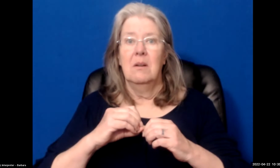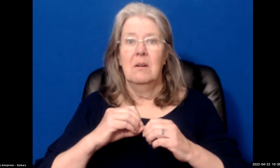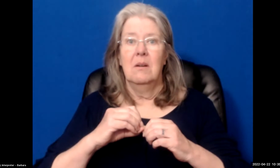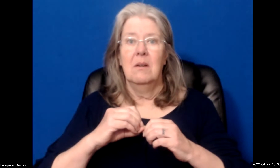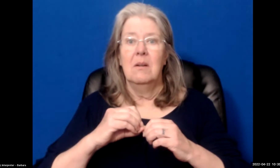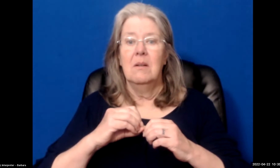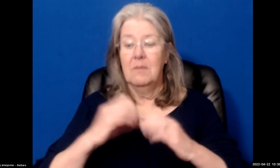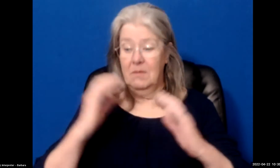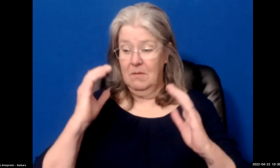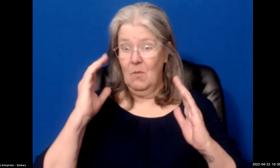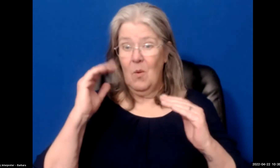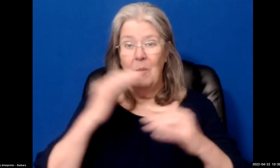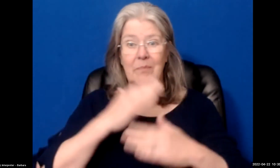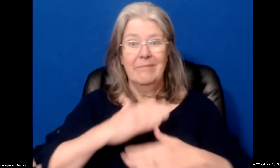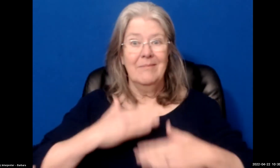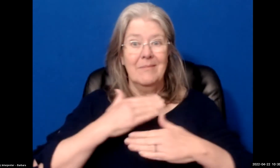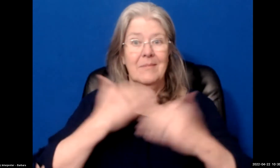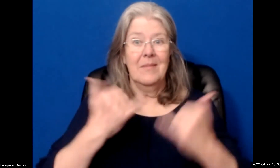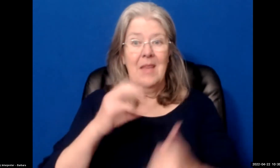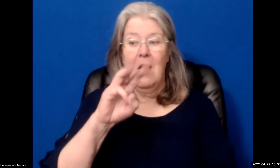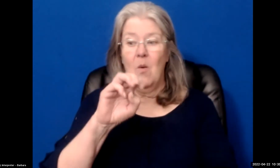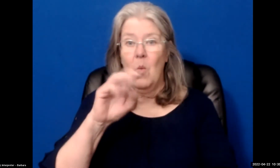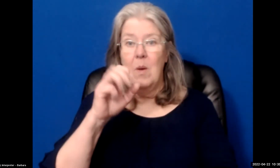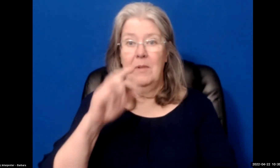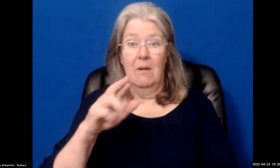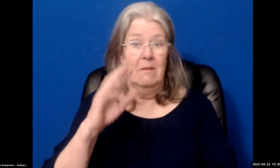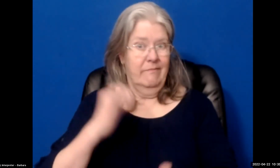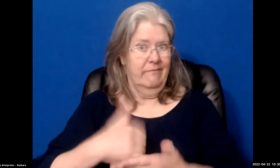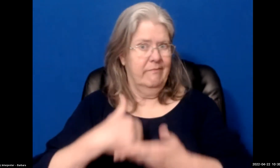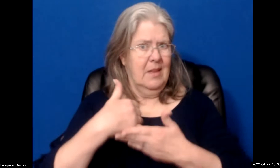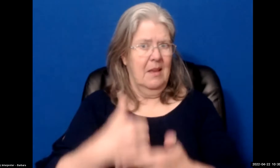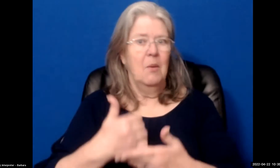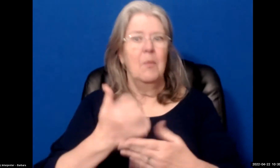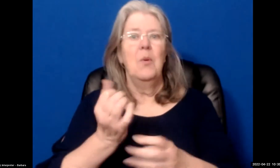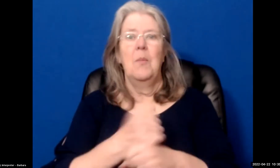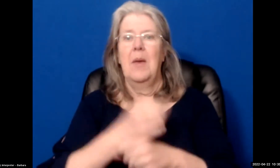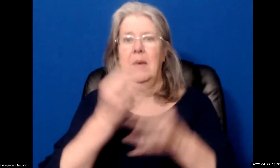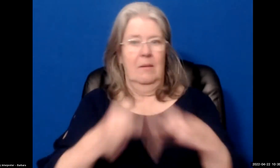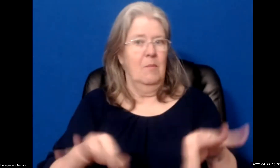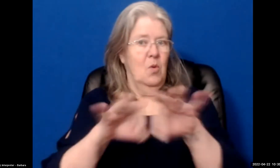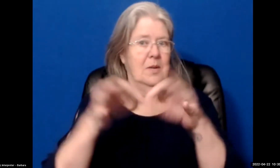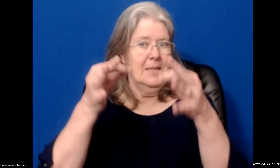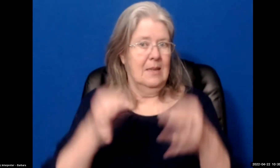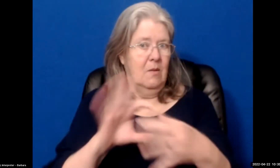and our presenter who will help us make informed decisions about our safety and COVID-19 vaccination.